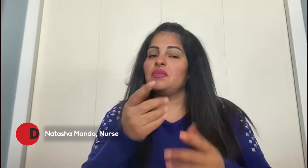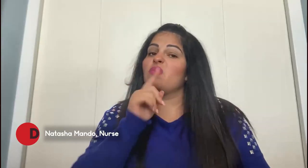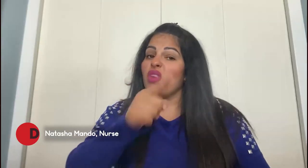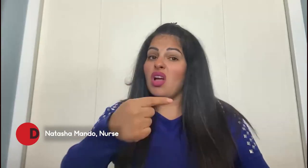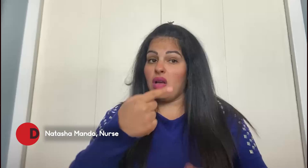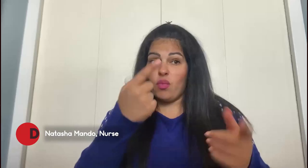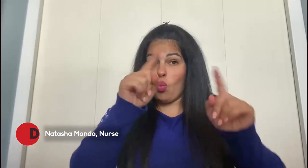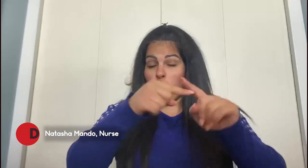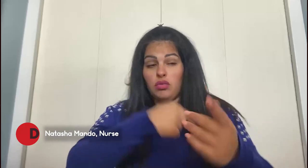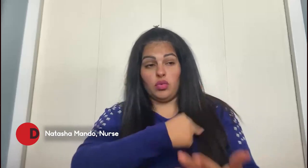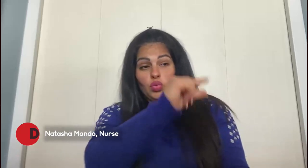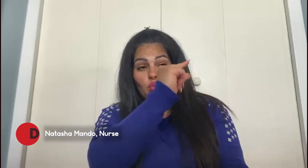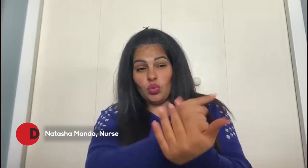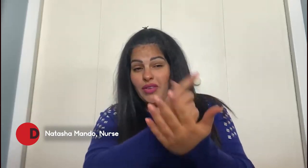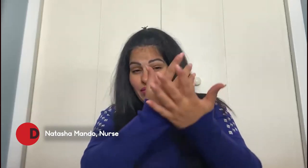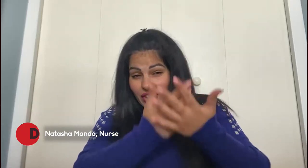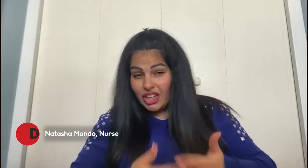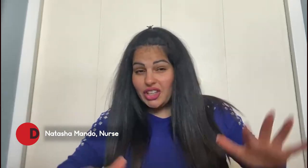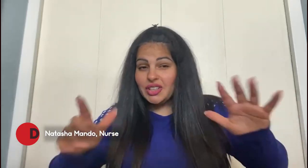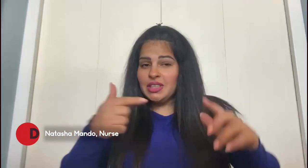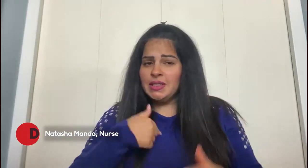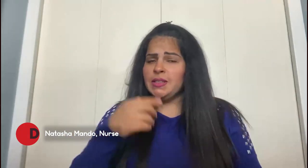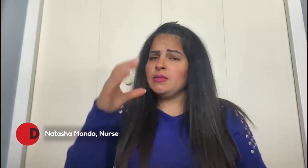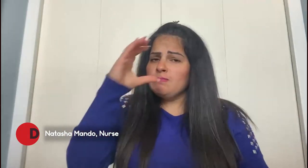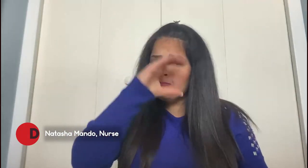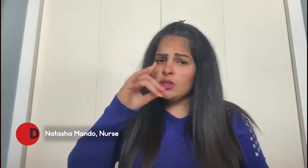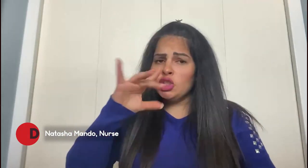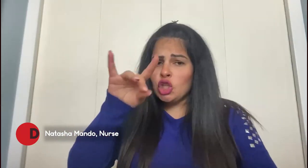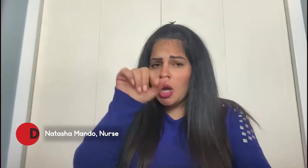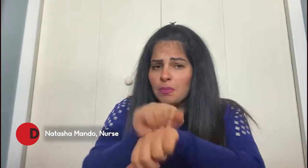When I graduated and finished school,